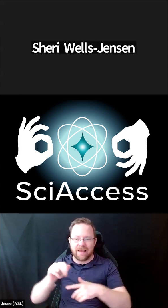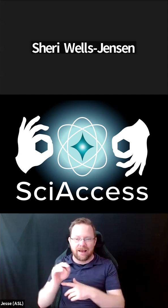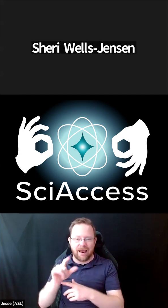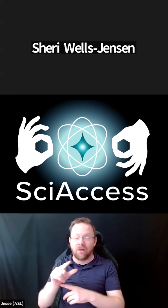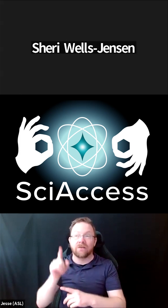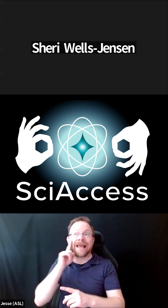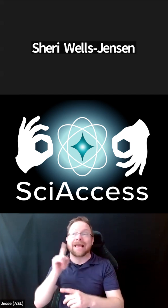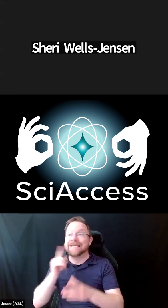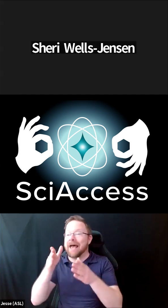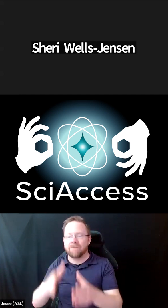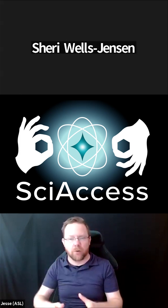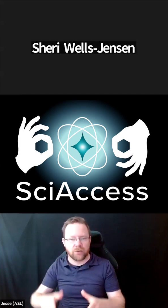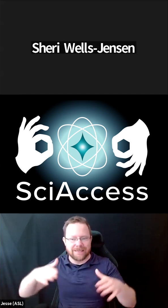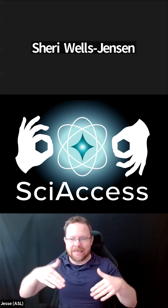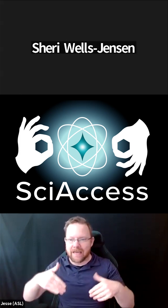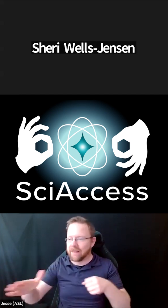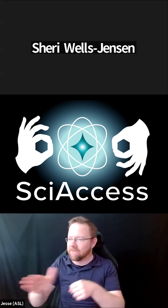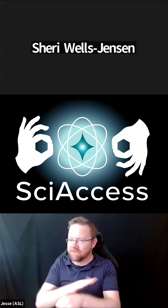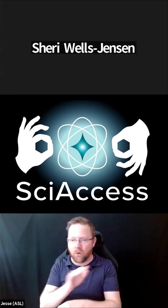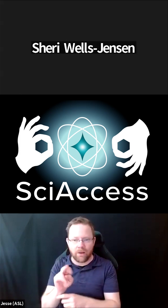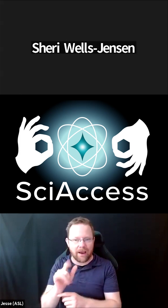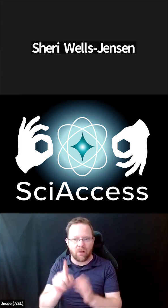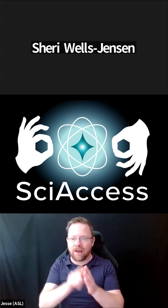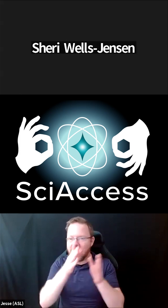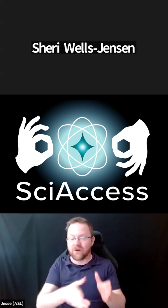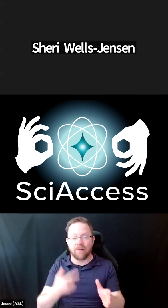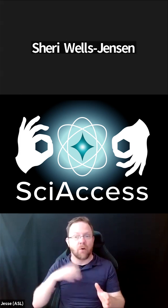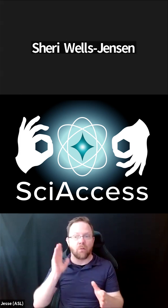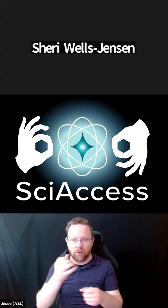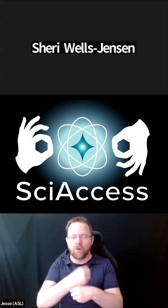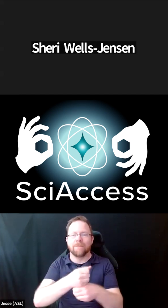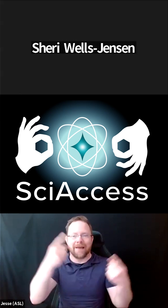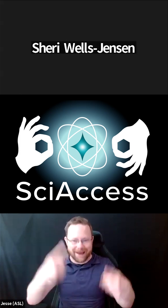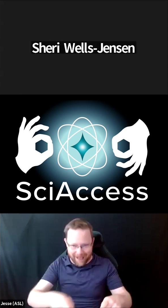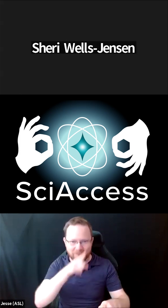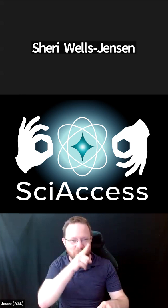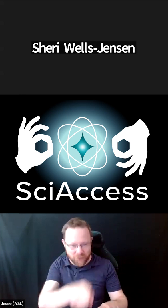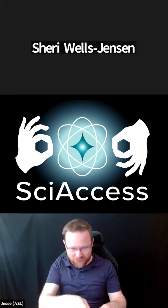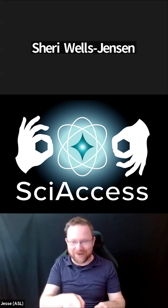but we will make sure it happens. Sheila, can you talk to us about what you and Eric did